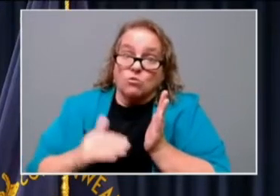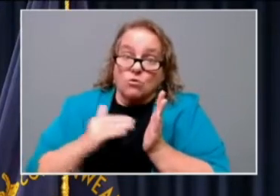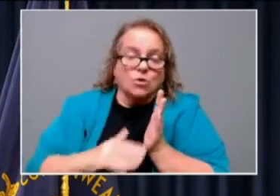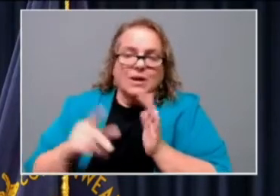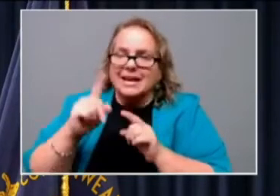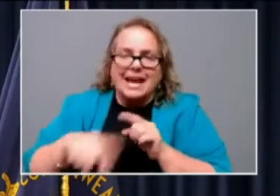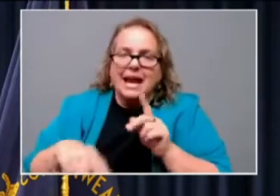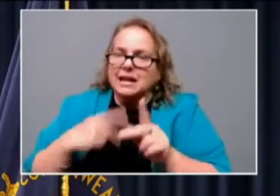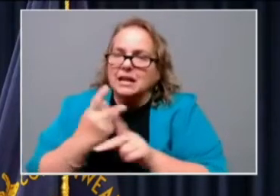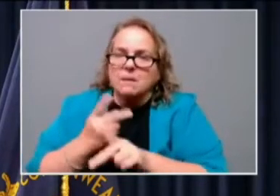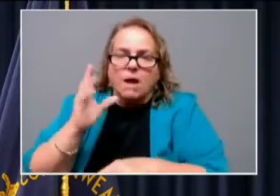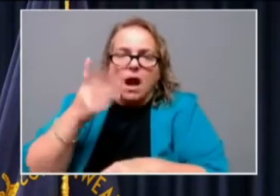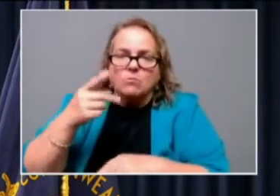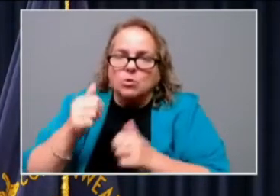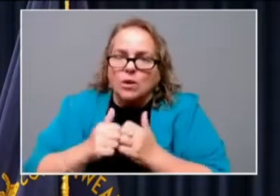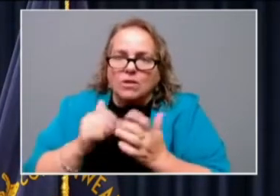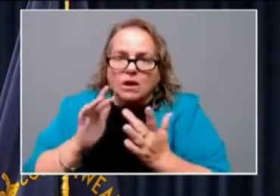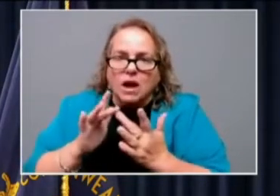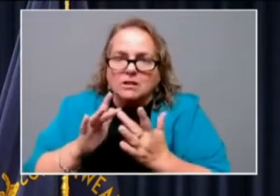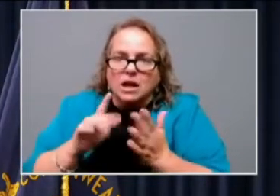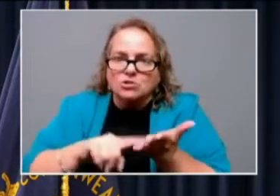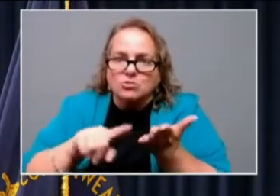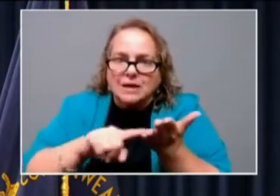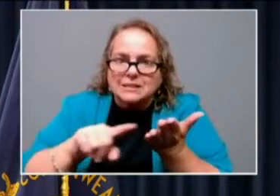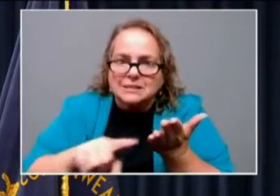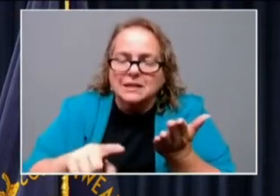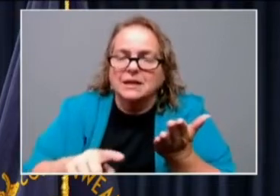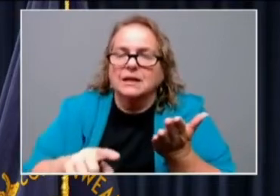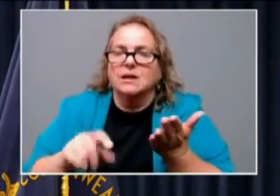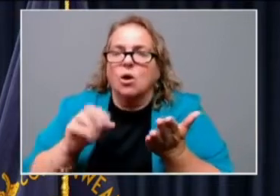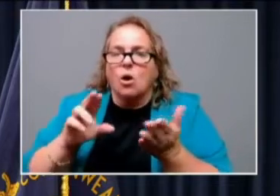ever mitigate the spread of disease. So just the governor got it right. If I